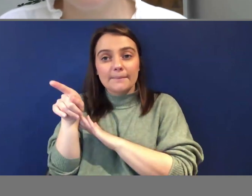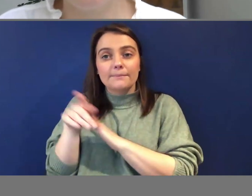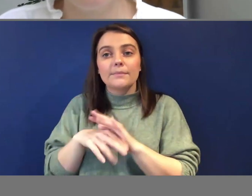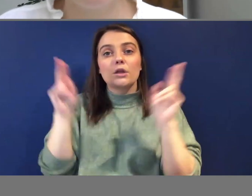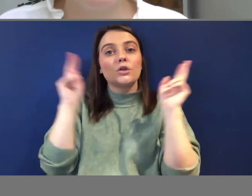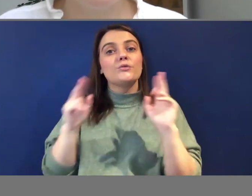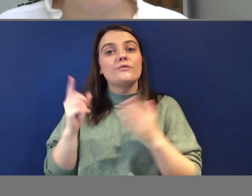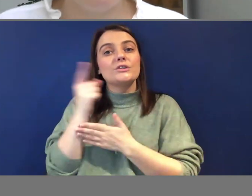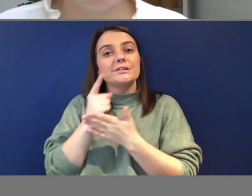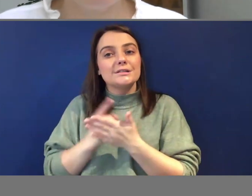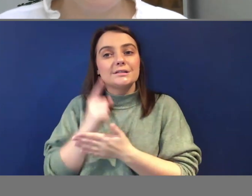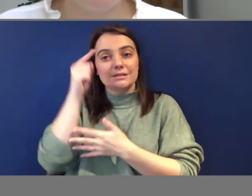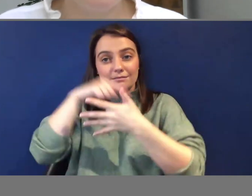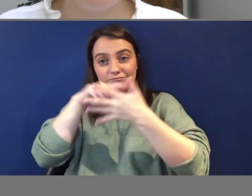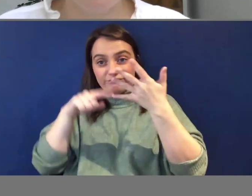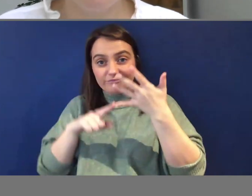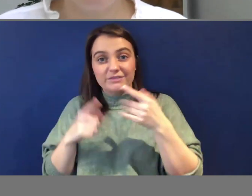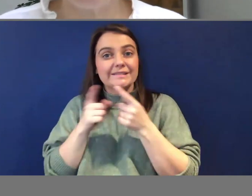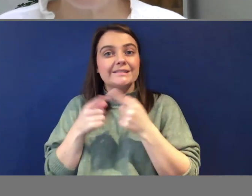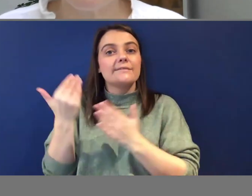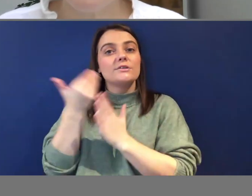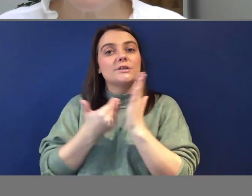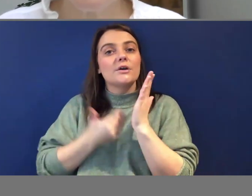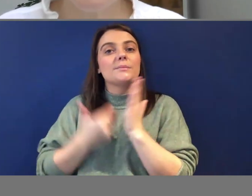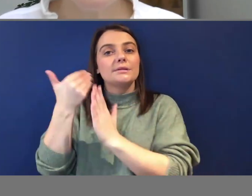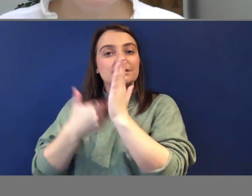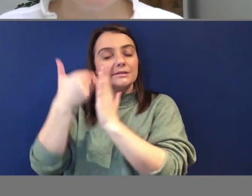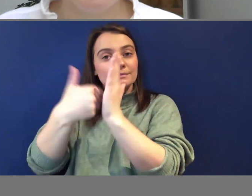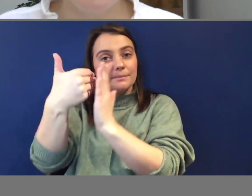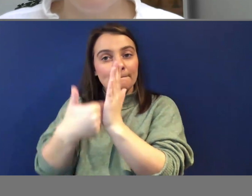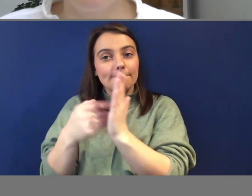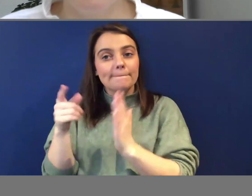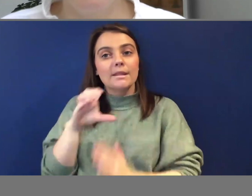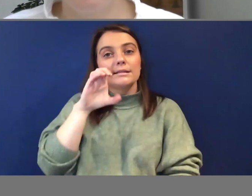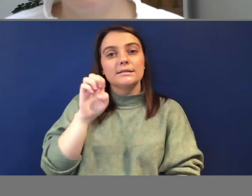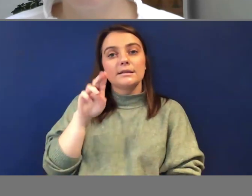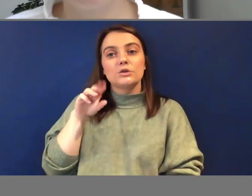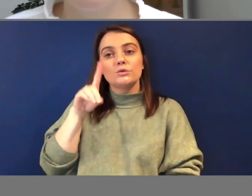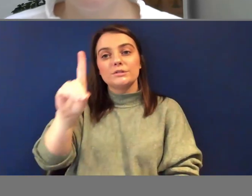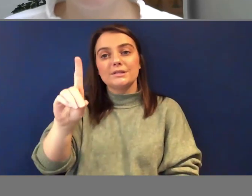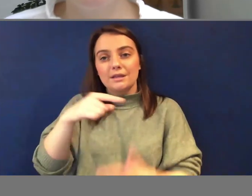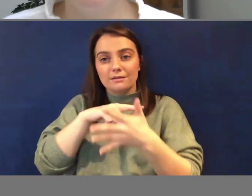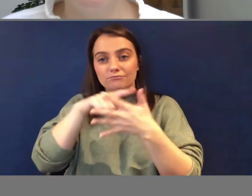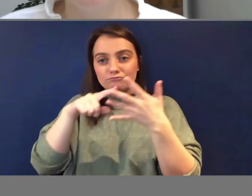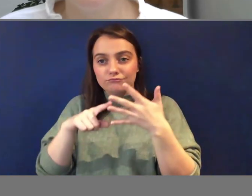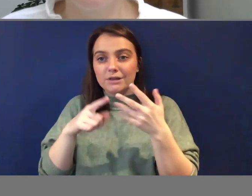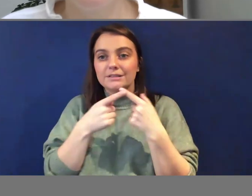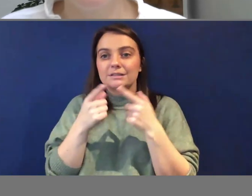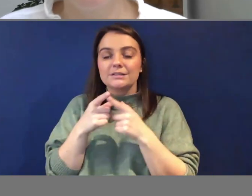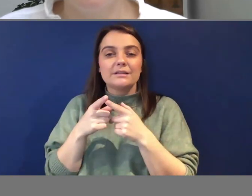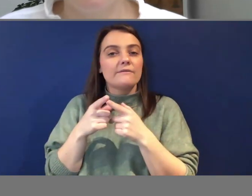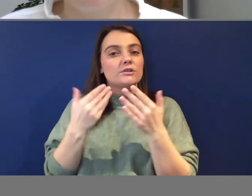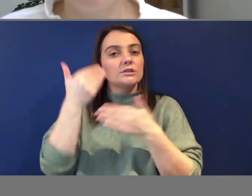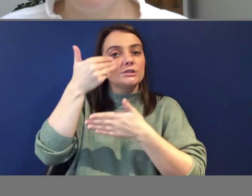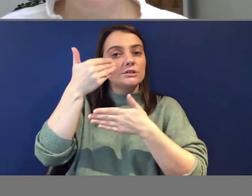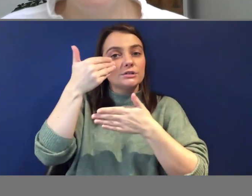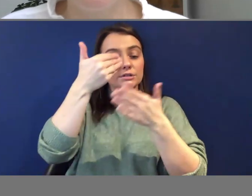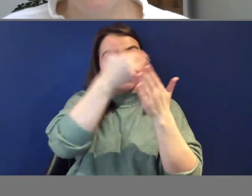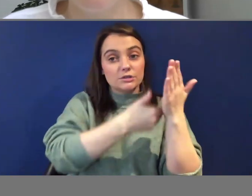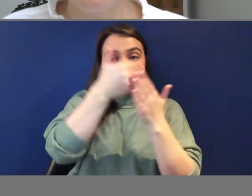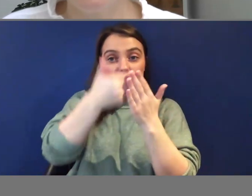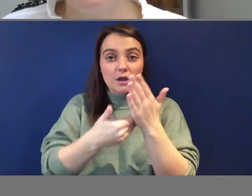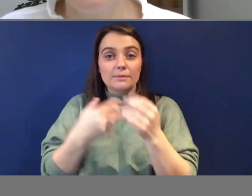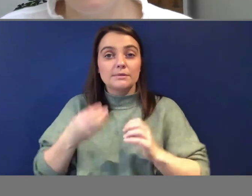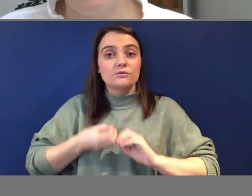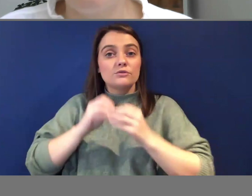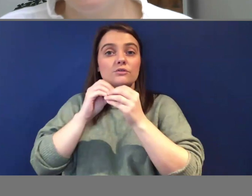there are numerous documents available the cud have a range of documents forming buildings for everyone